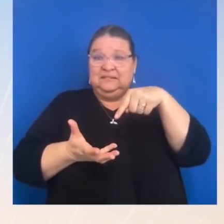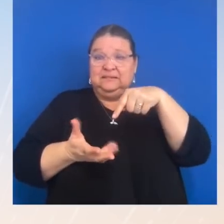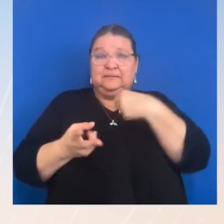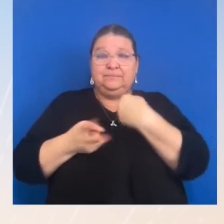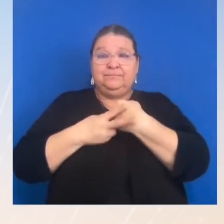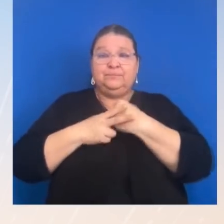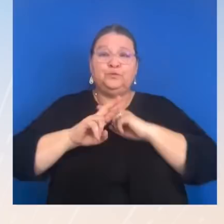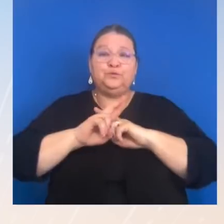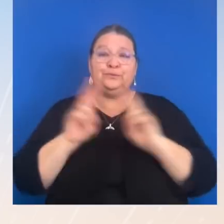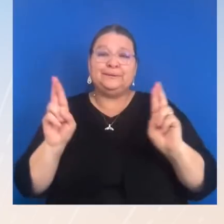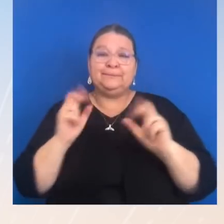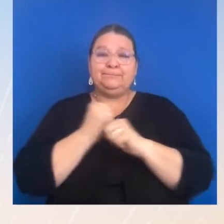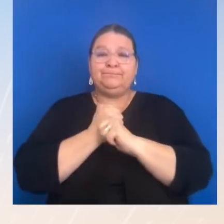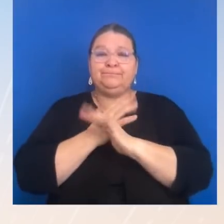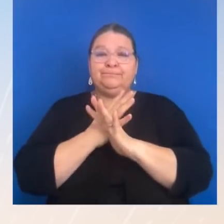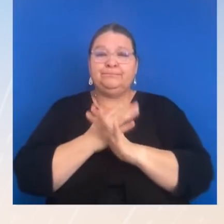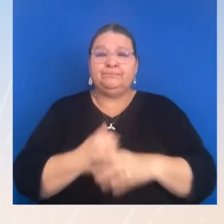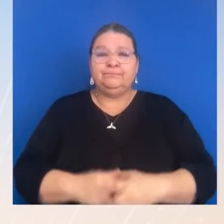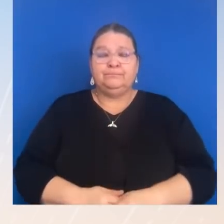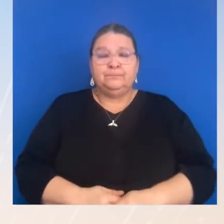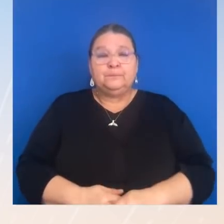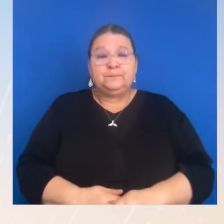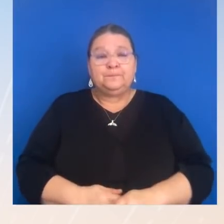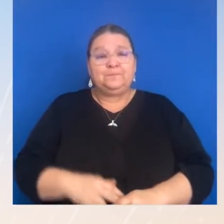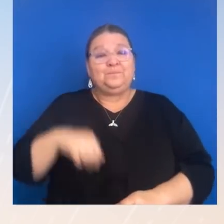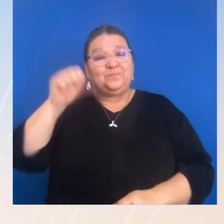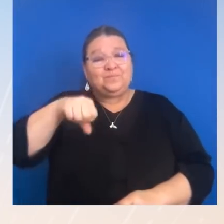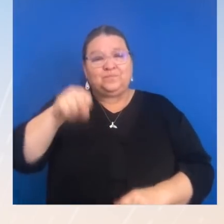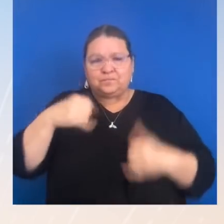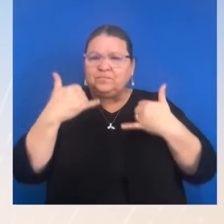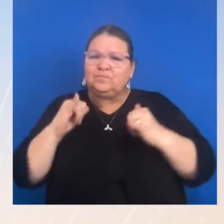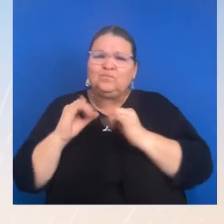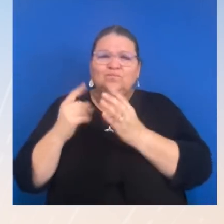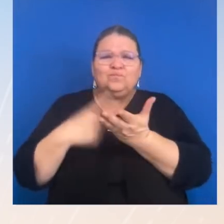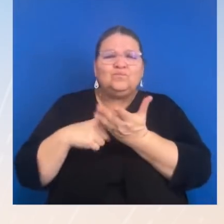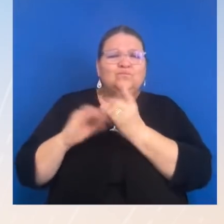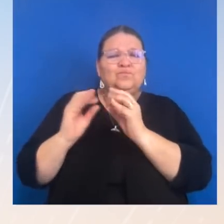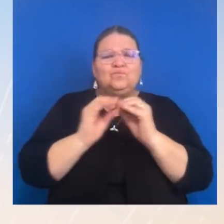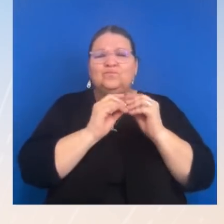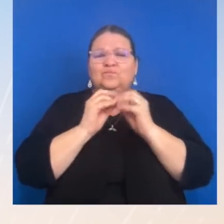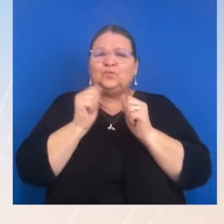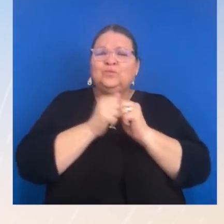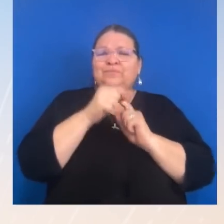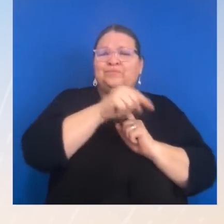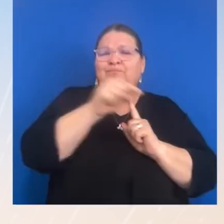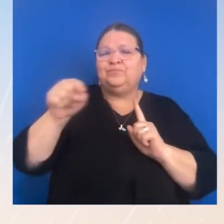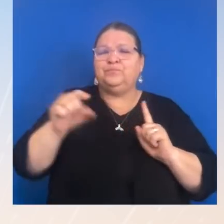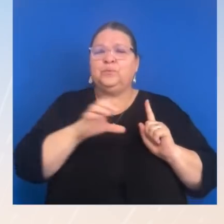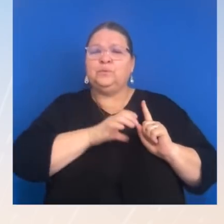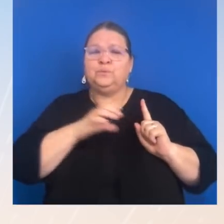But we will need that funding in order to -- in order to continue to fight the pandemic. Go ahead.